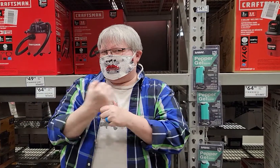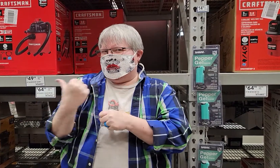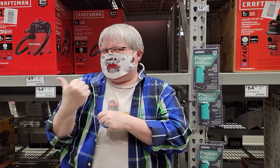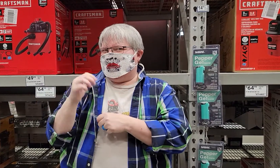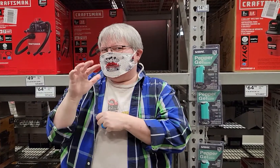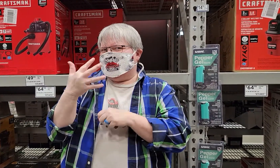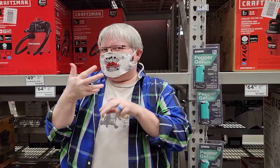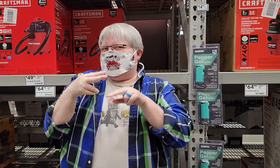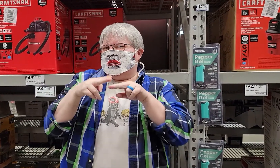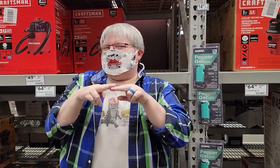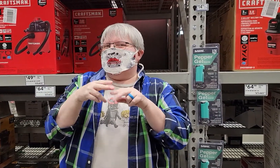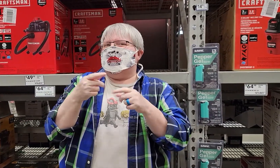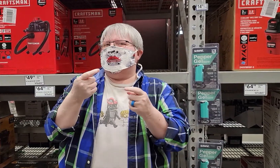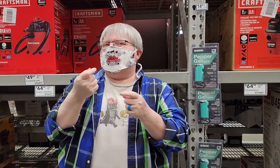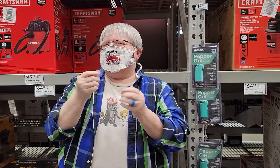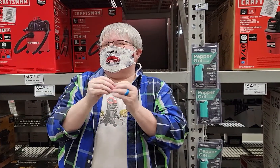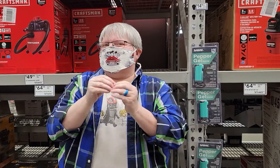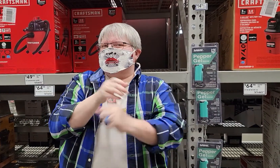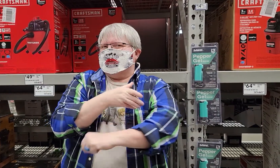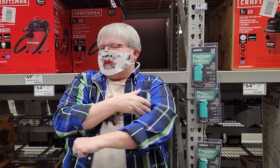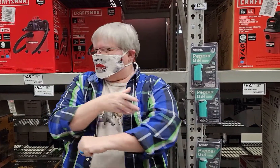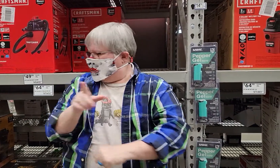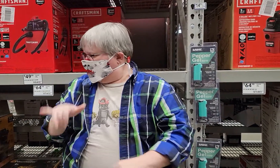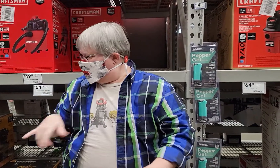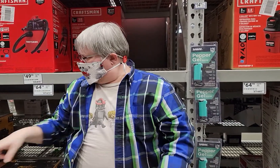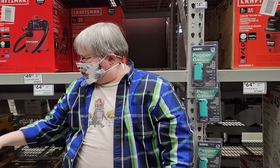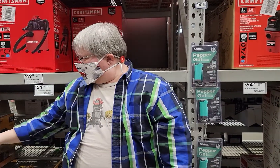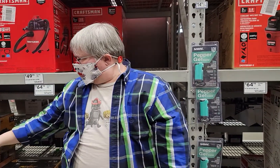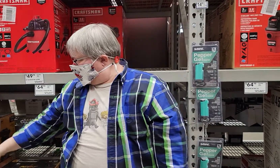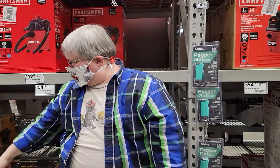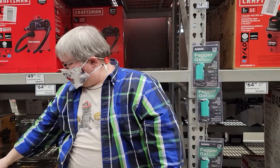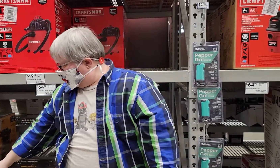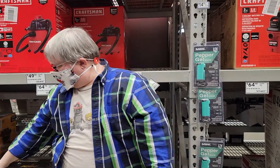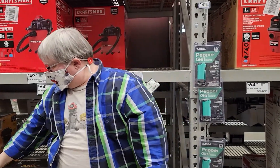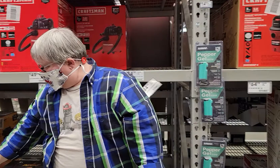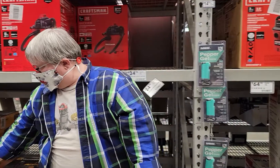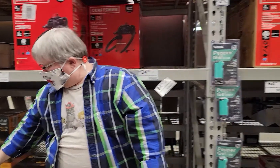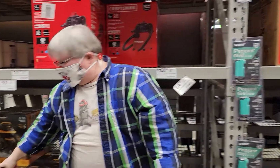ahead and get. It's five dollars more than this one up here, but it's more powerful.